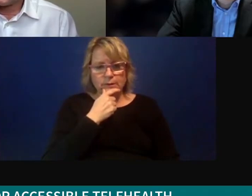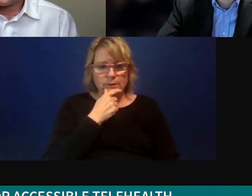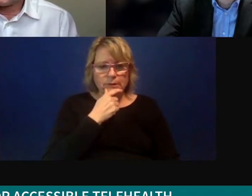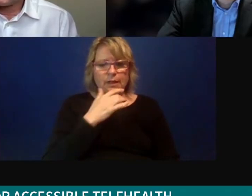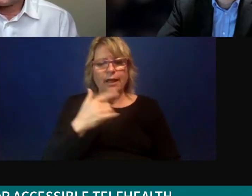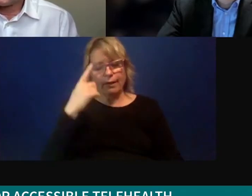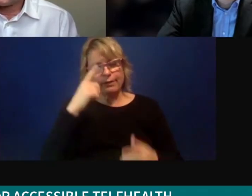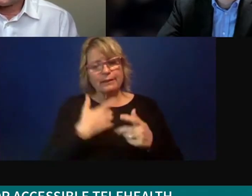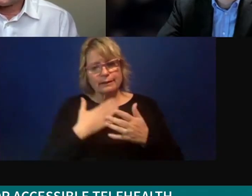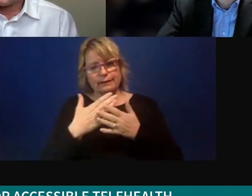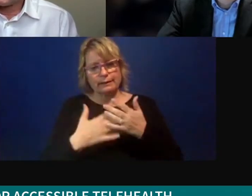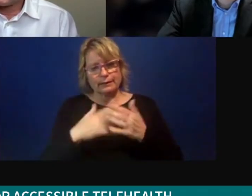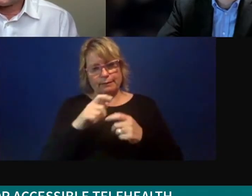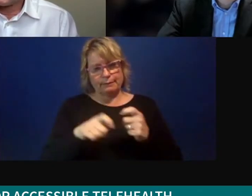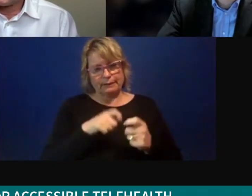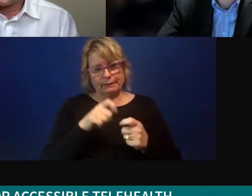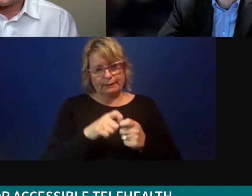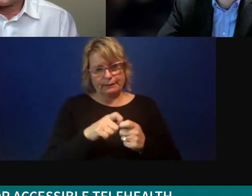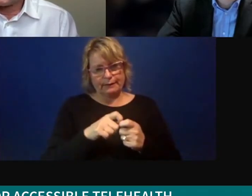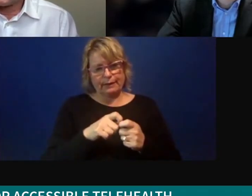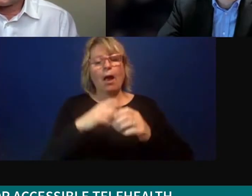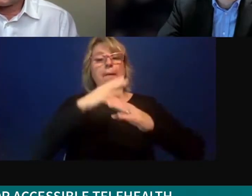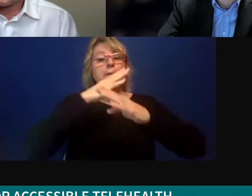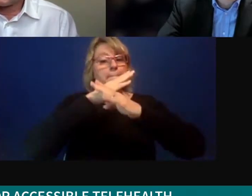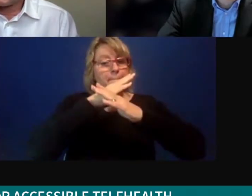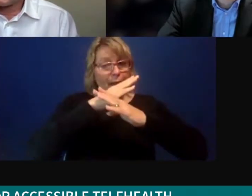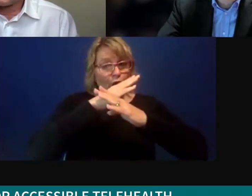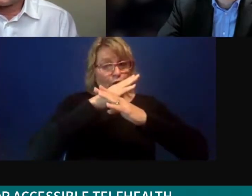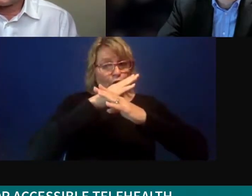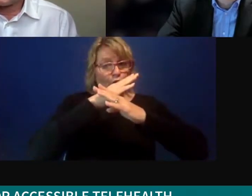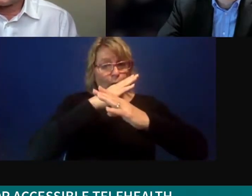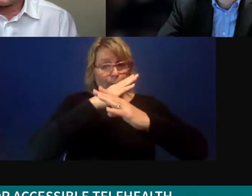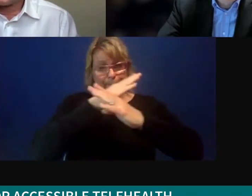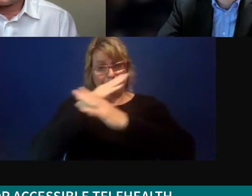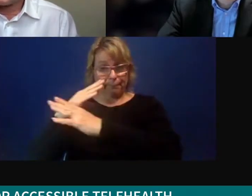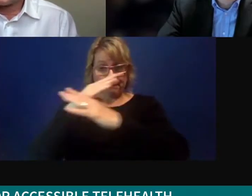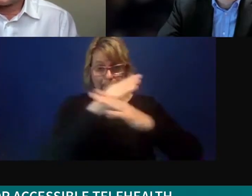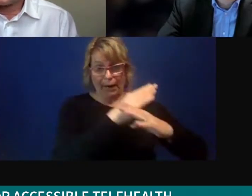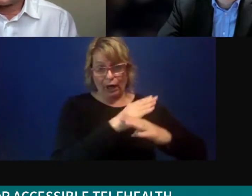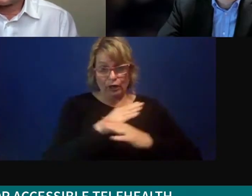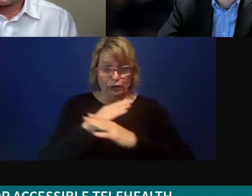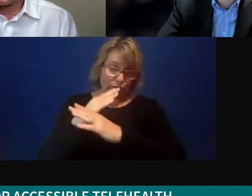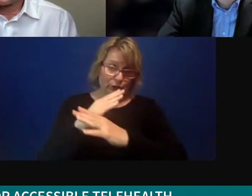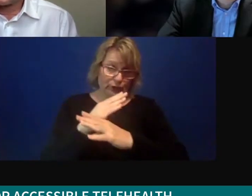but I think the barriers often, kind of thinking of two categories, right?